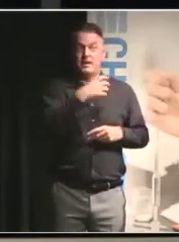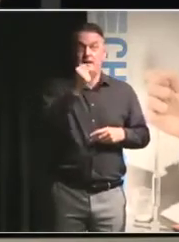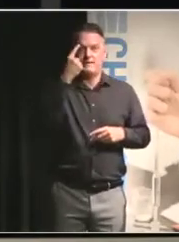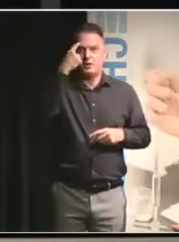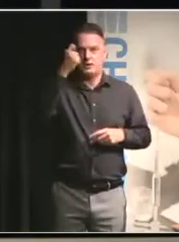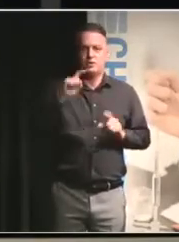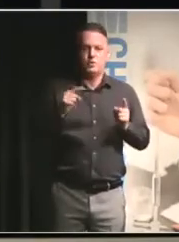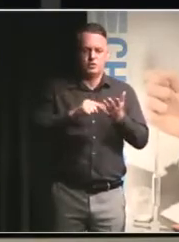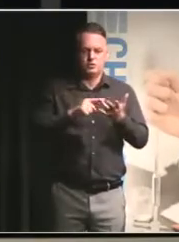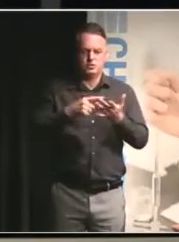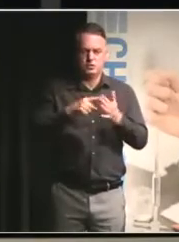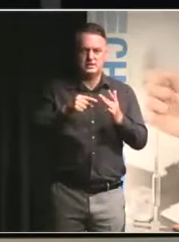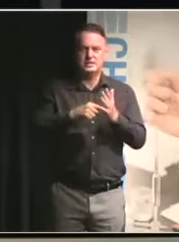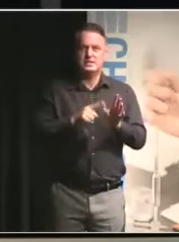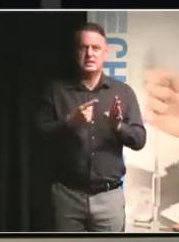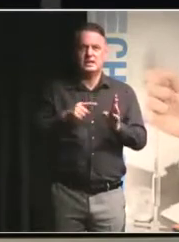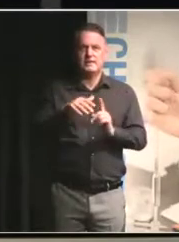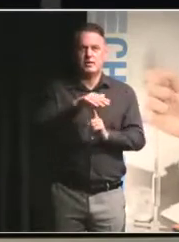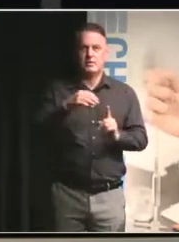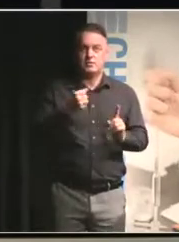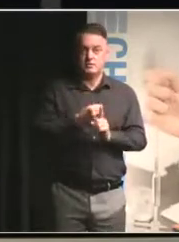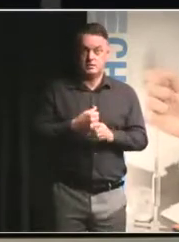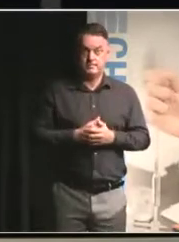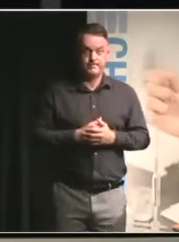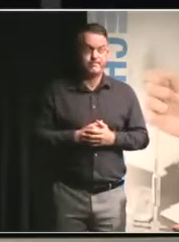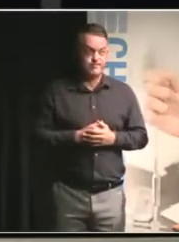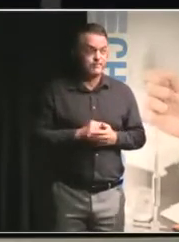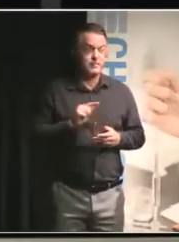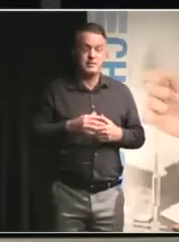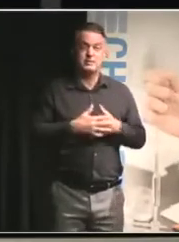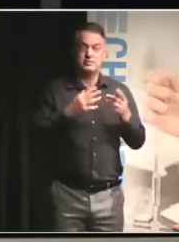about toxicity and environmental impacts and that's a differentiation because that's one